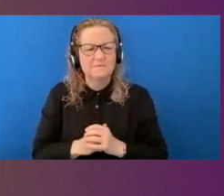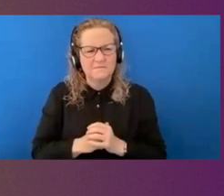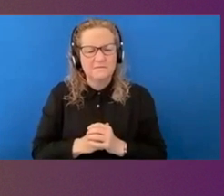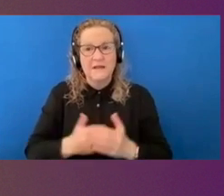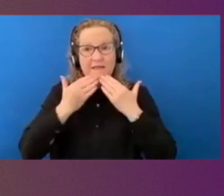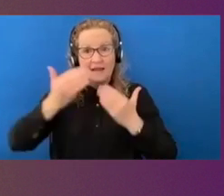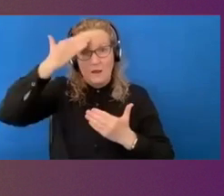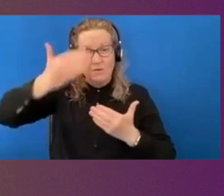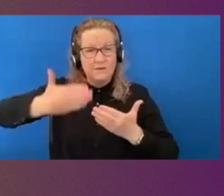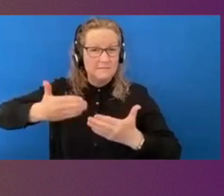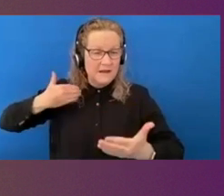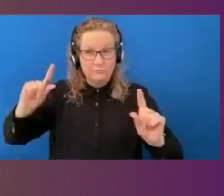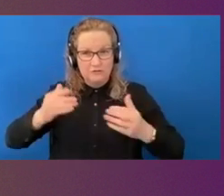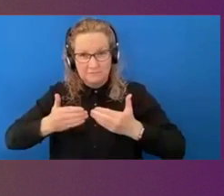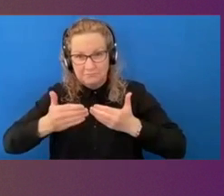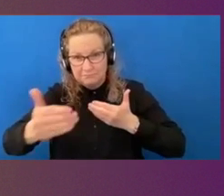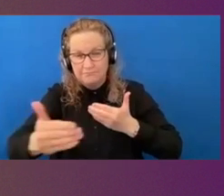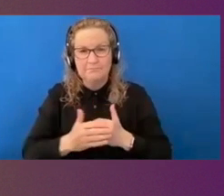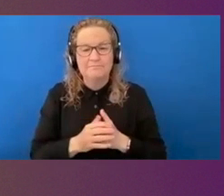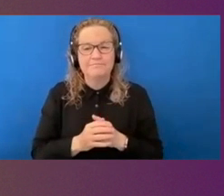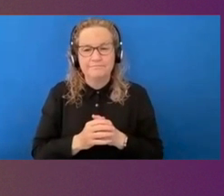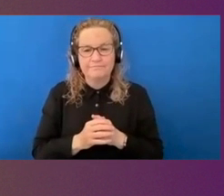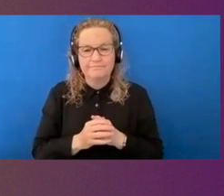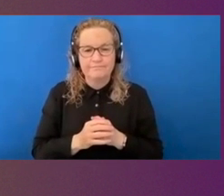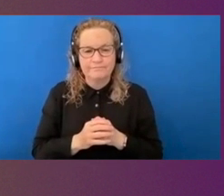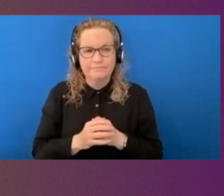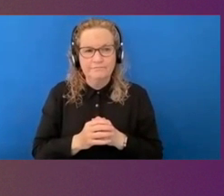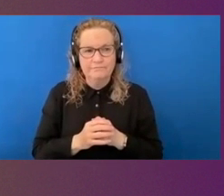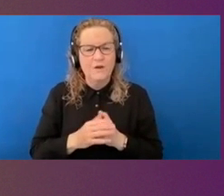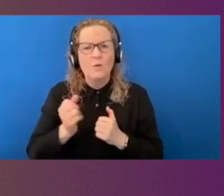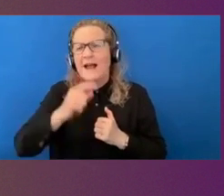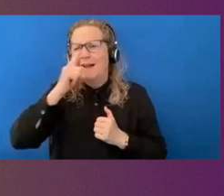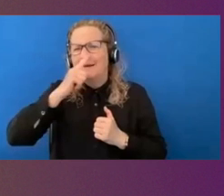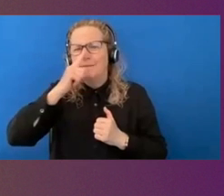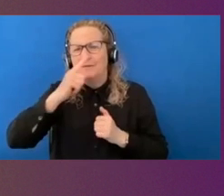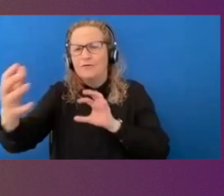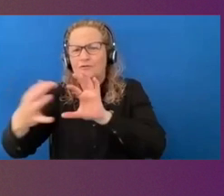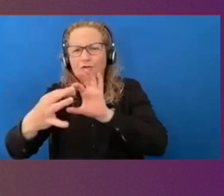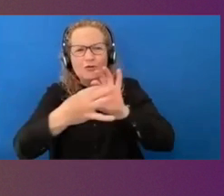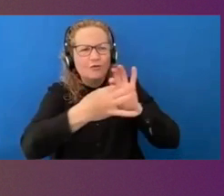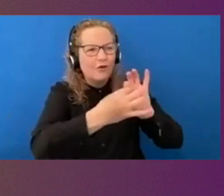I also acknowledge we have people joining us from many other places and I pay my respects